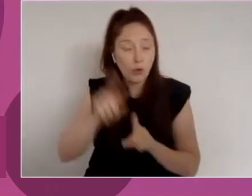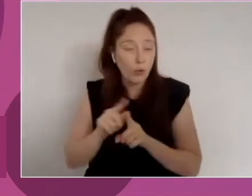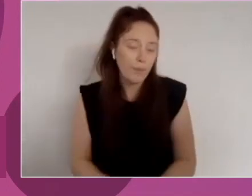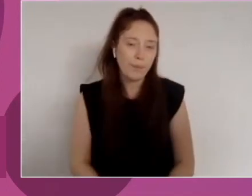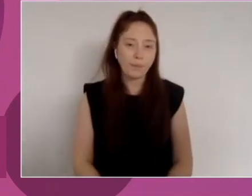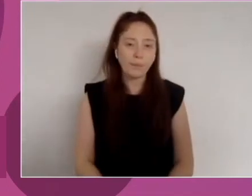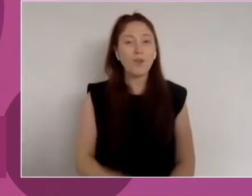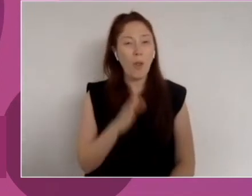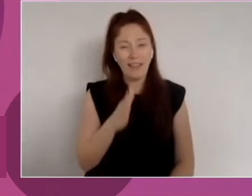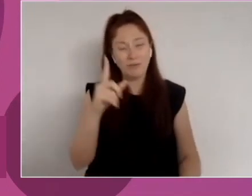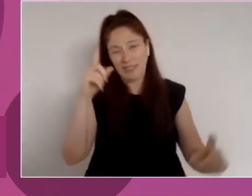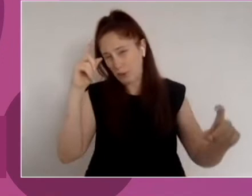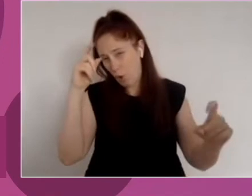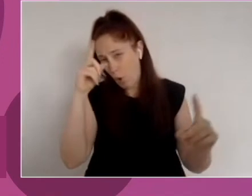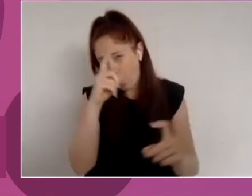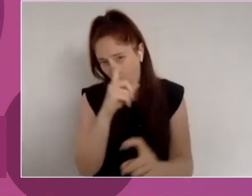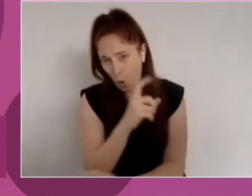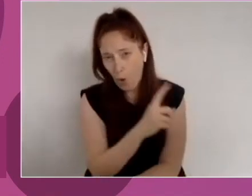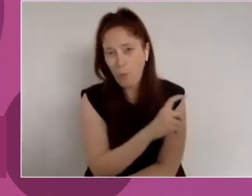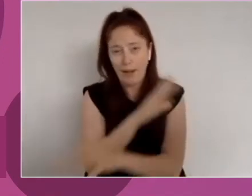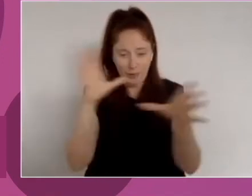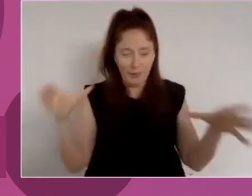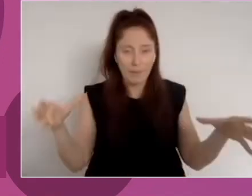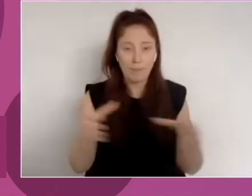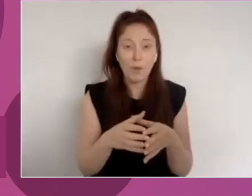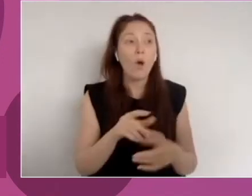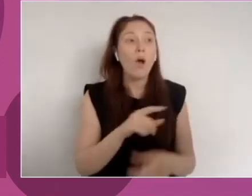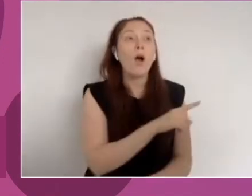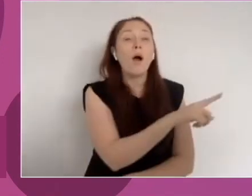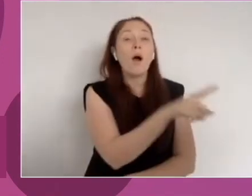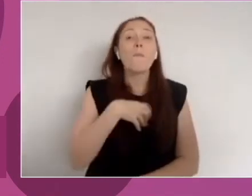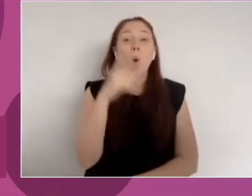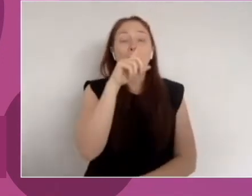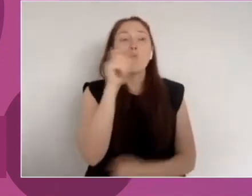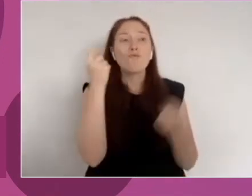There is a broadening understanding that mental health and wellbeing can't just sit in mental